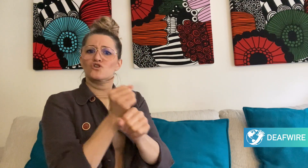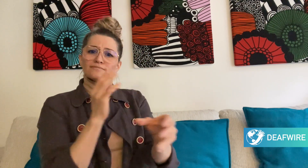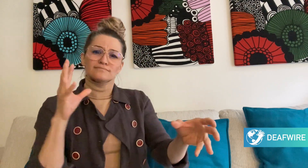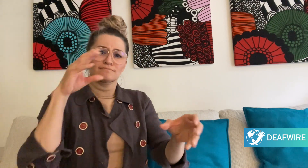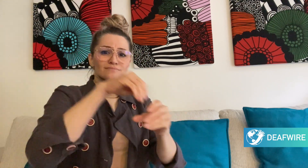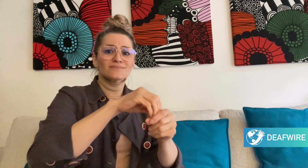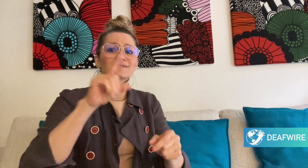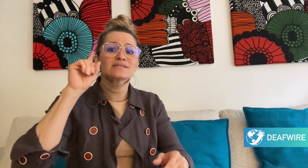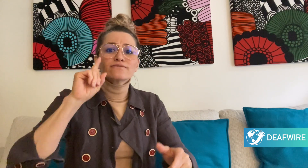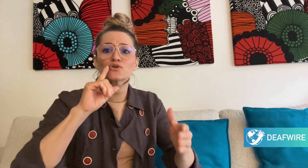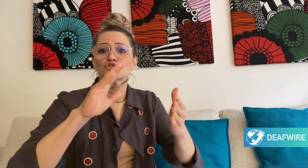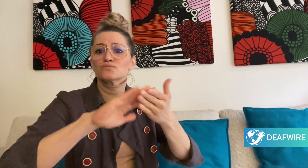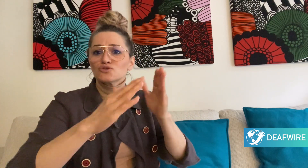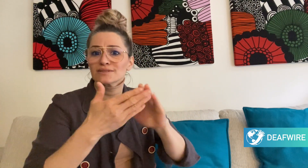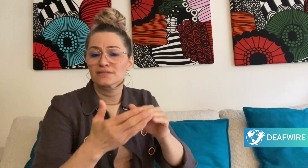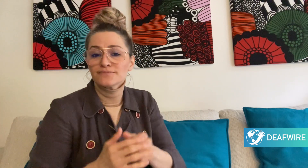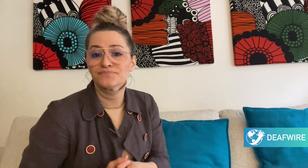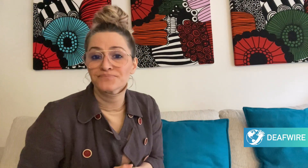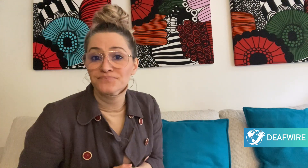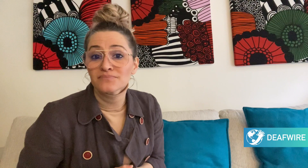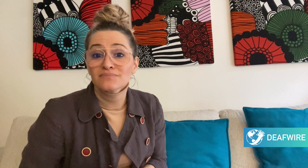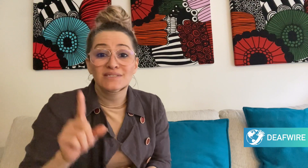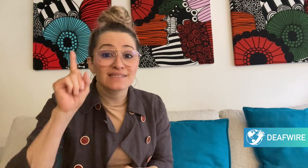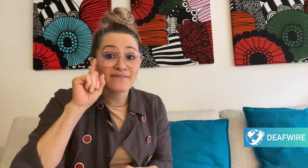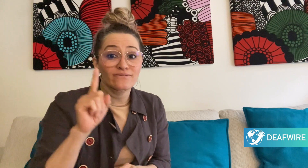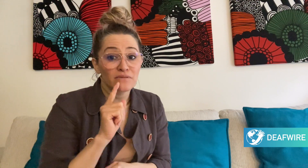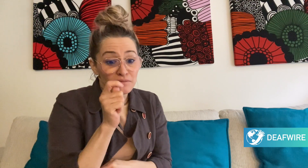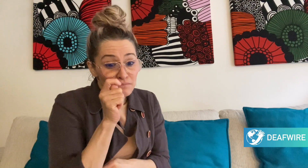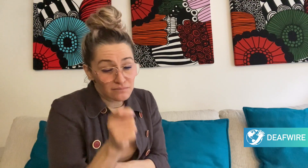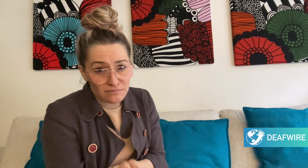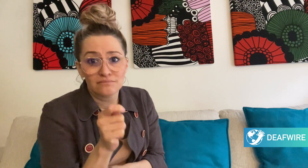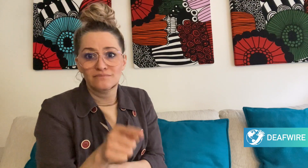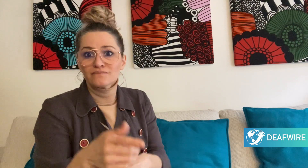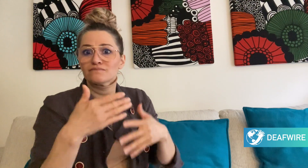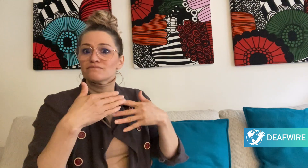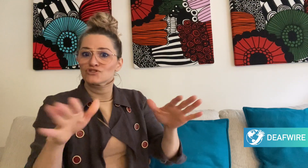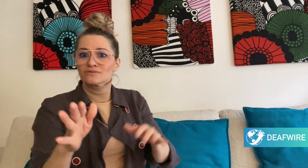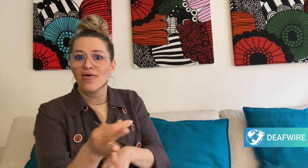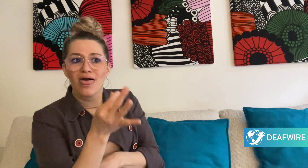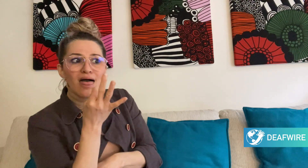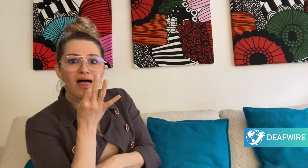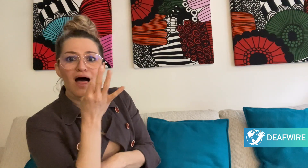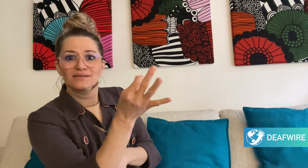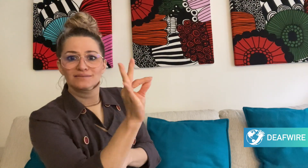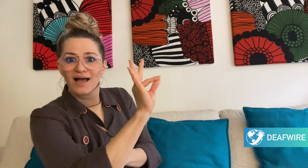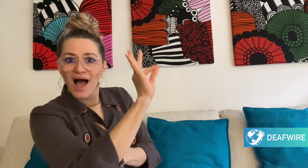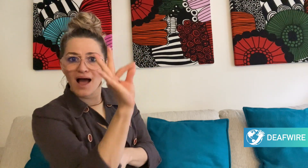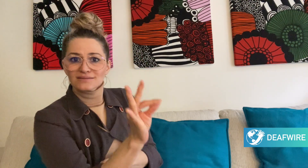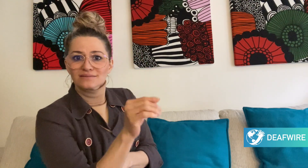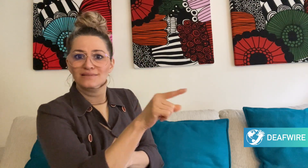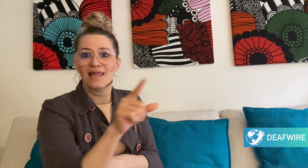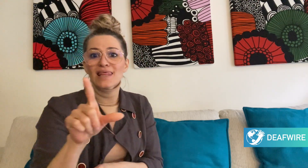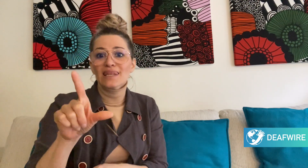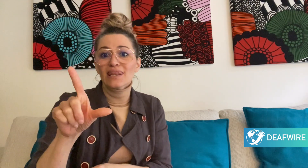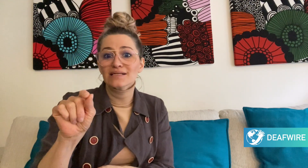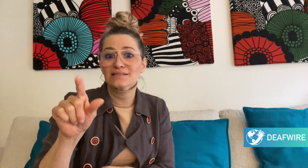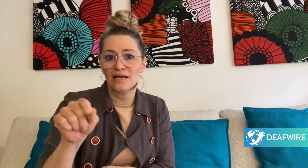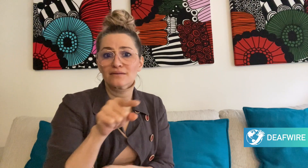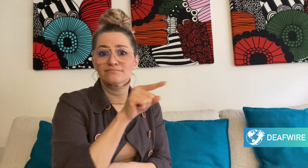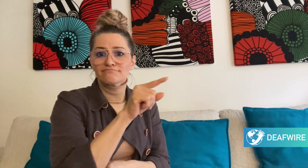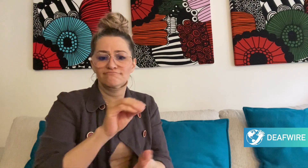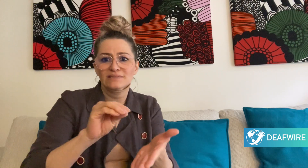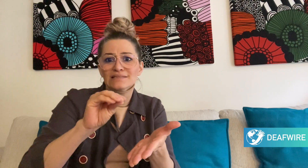role in the Deaf community. DeafGPS asked Liisa Syväsalmi,